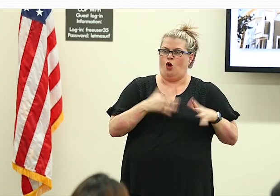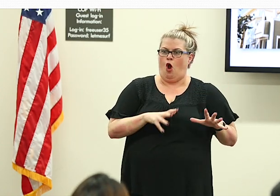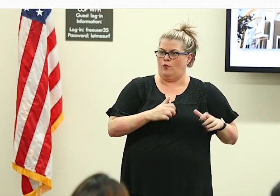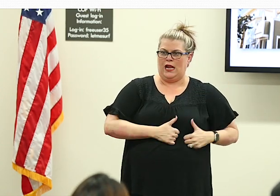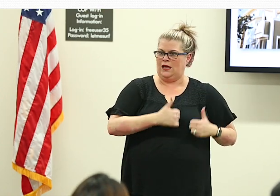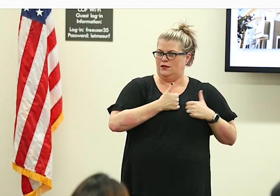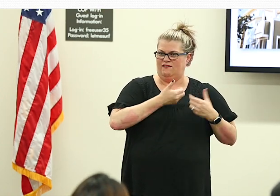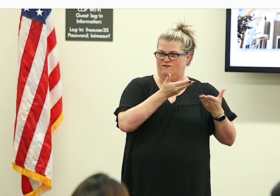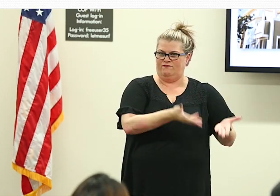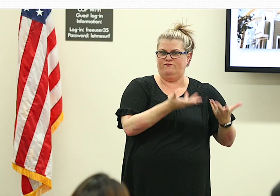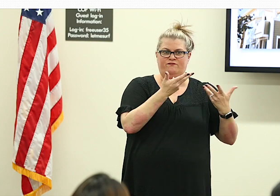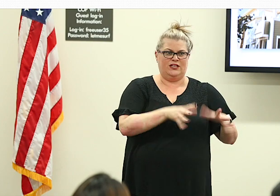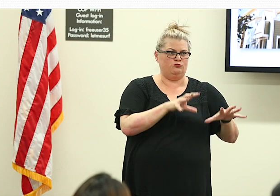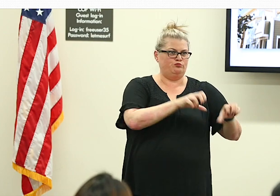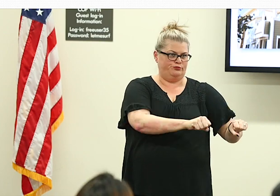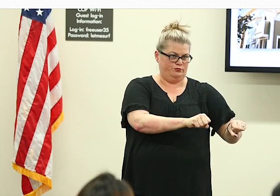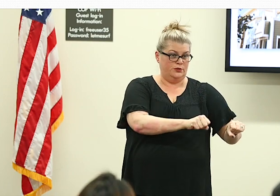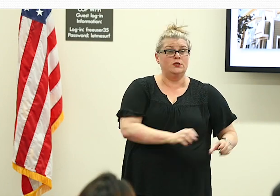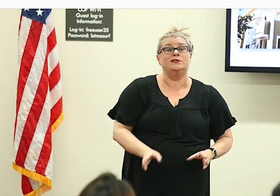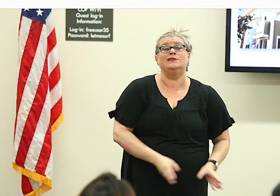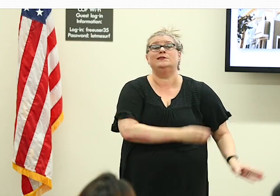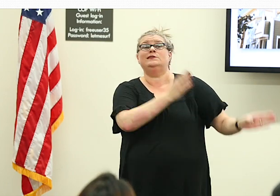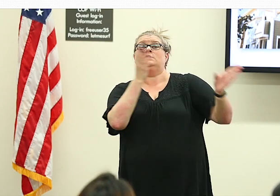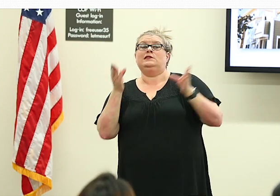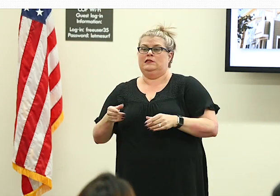So this presentation is about Phase 2,